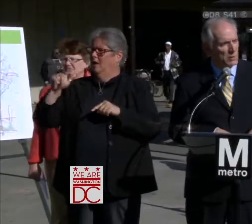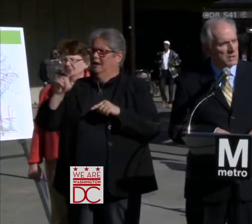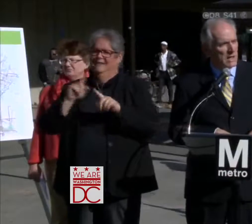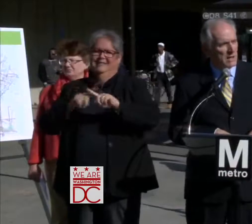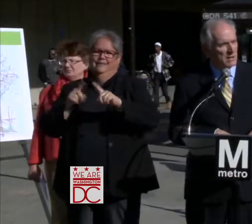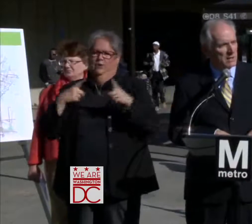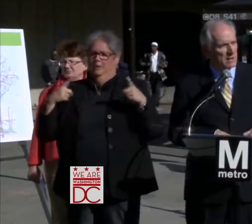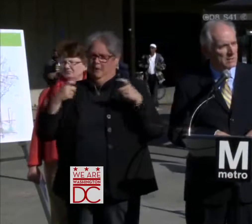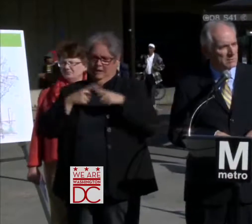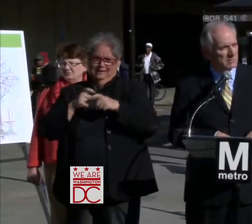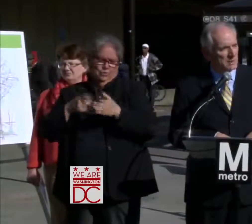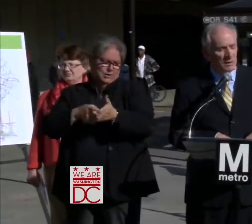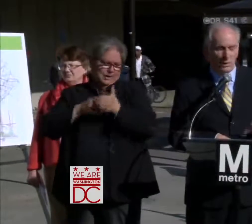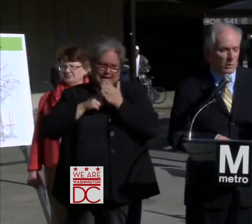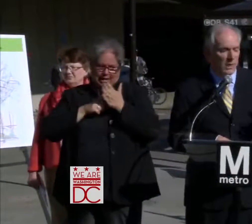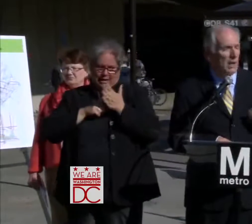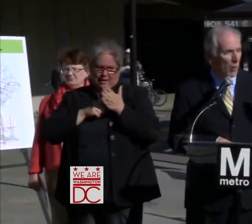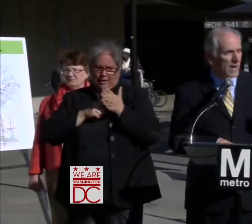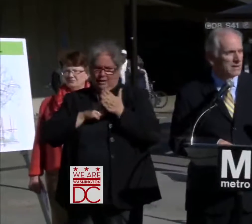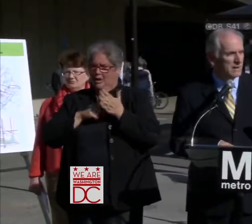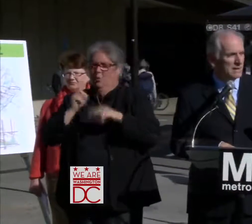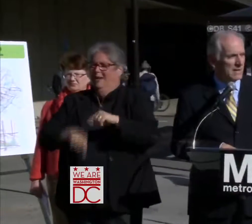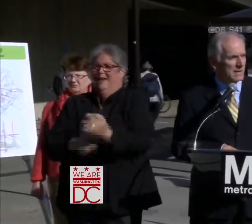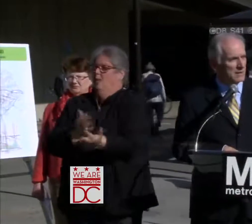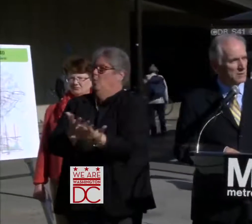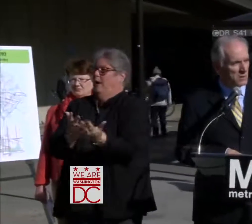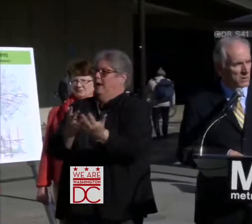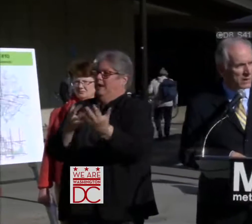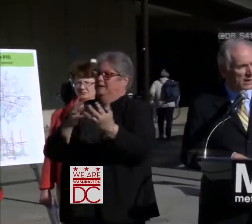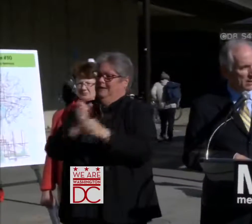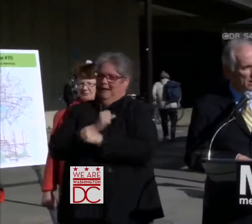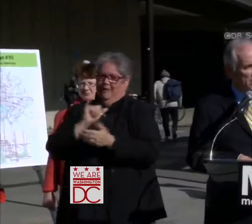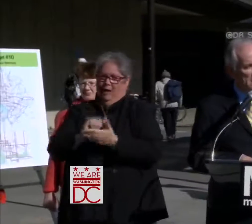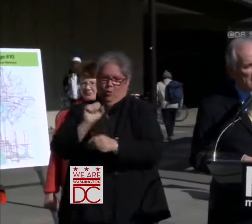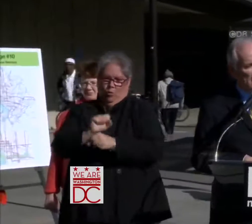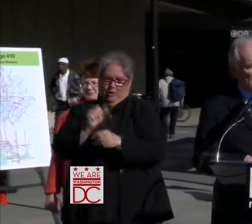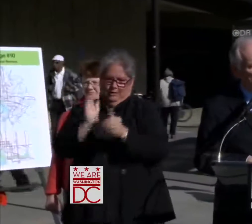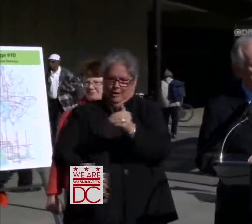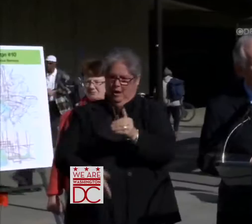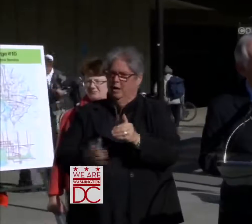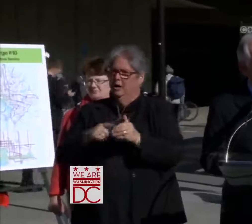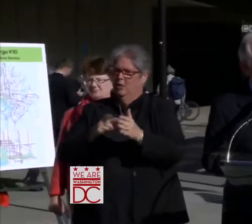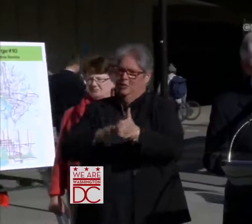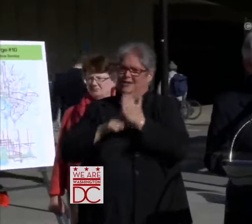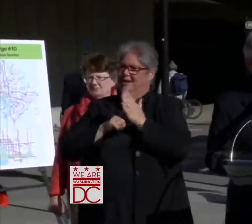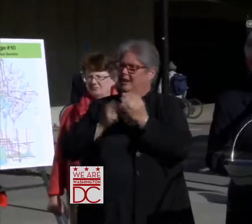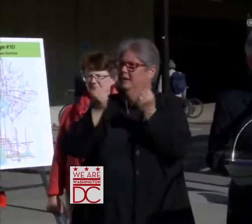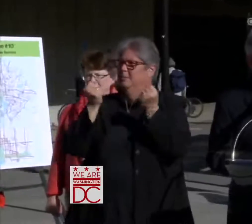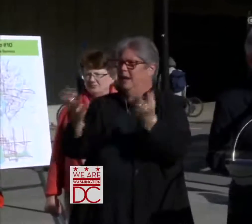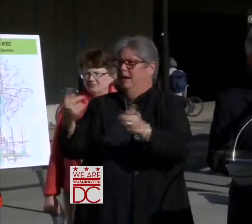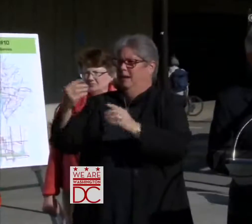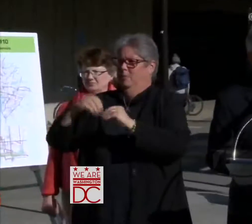IT WOULD TAKE LITERALLY WE CAN'T WAIT TO GET IN TO DO THIS WORK ANY LONGER AND IT WOULD TAKE SO MANY MORE MONTHS IF NOT YEARS TO